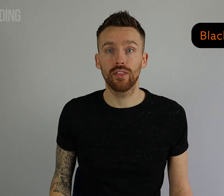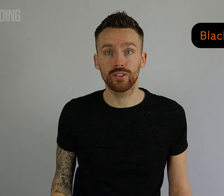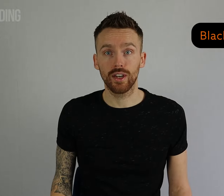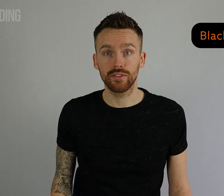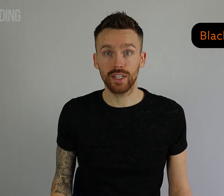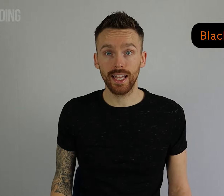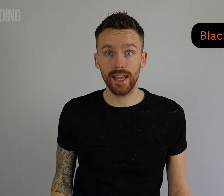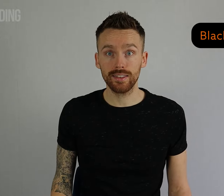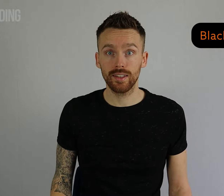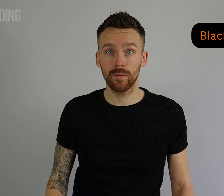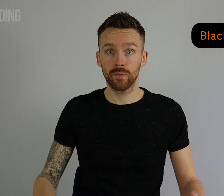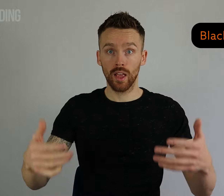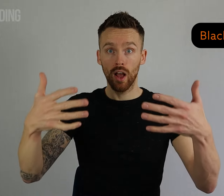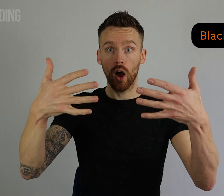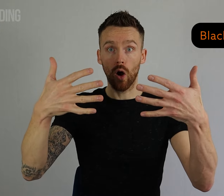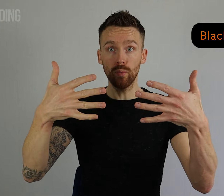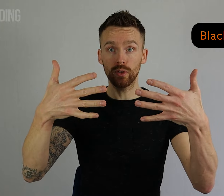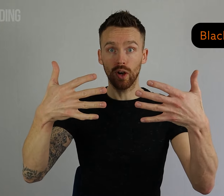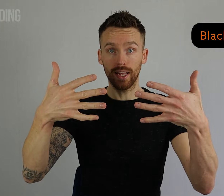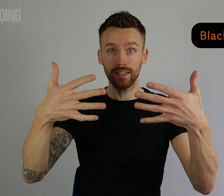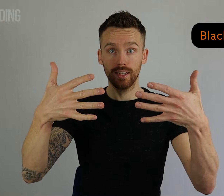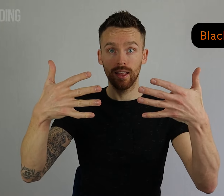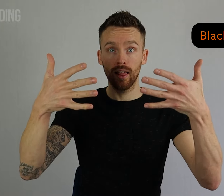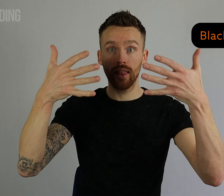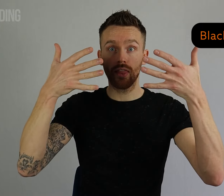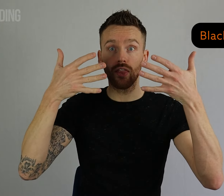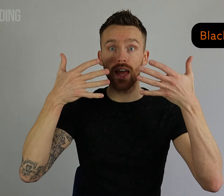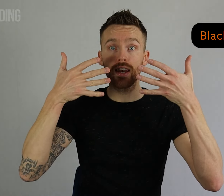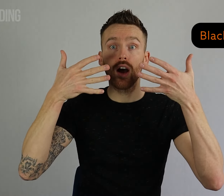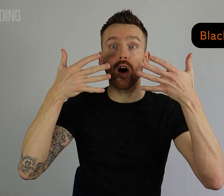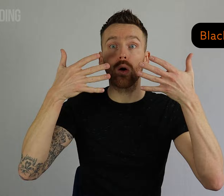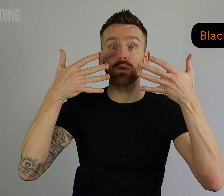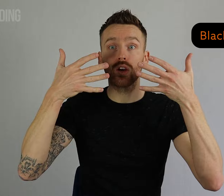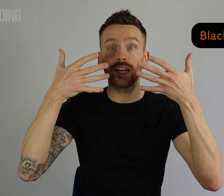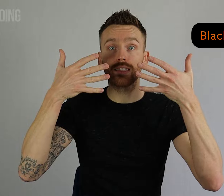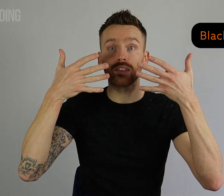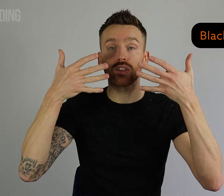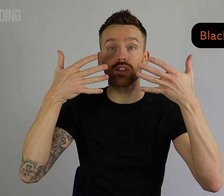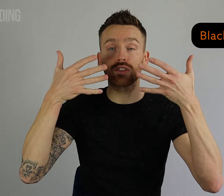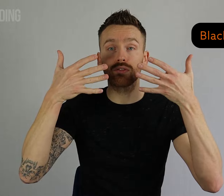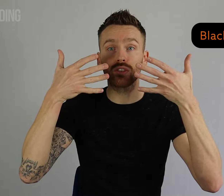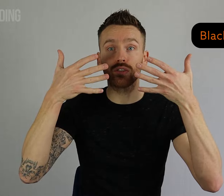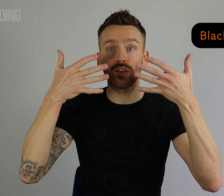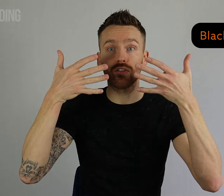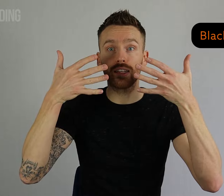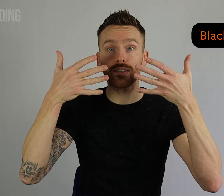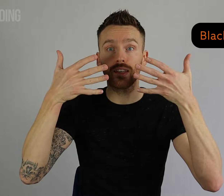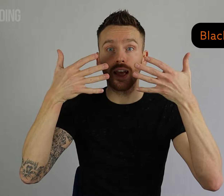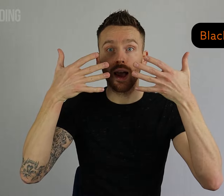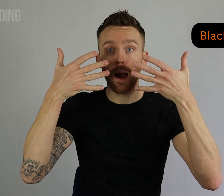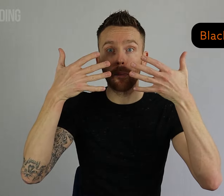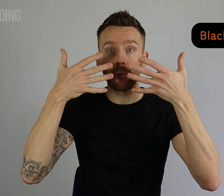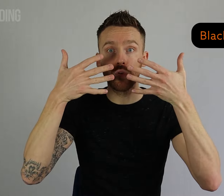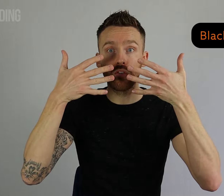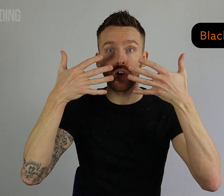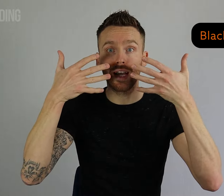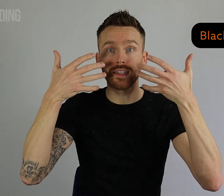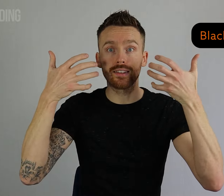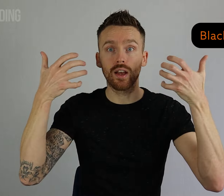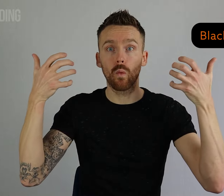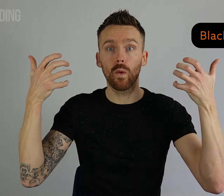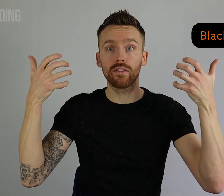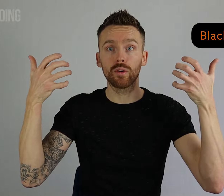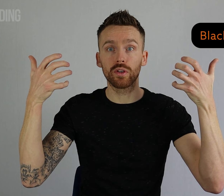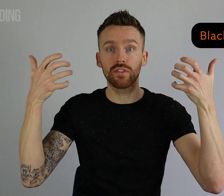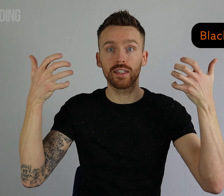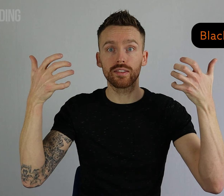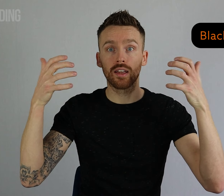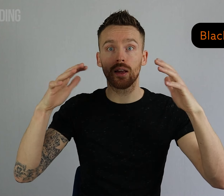The sign for cat, open your hands and hold them just in front of your face and move your hands away from your face,